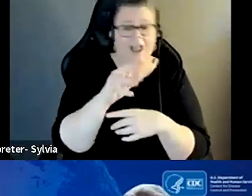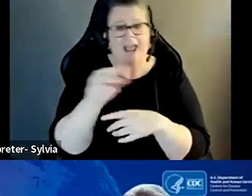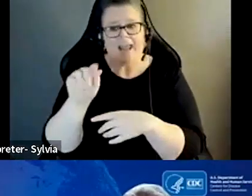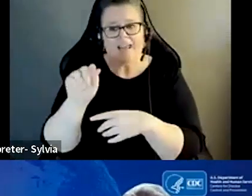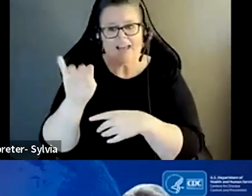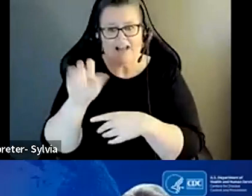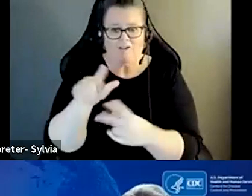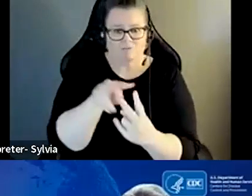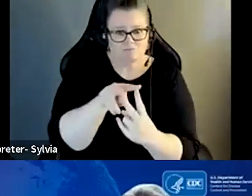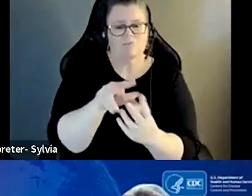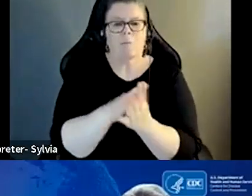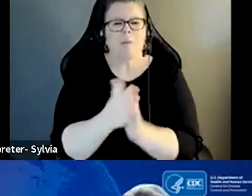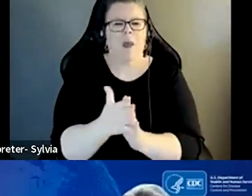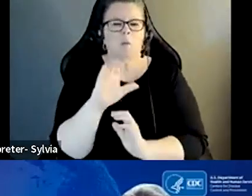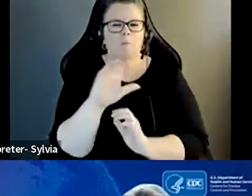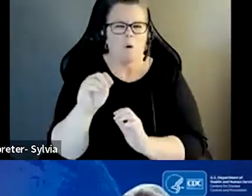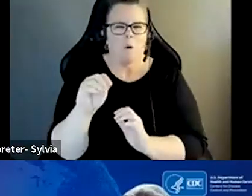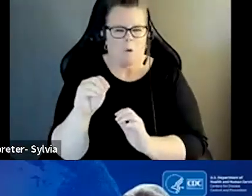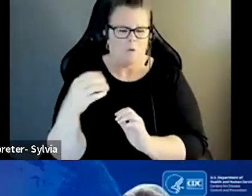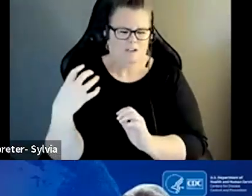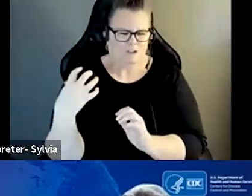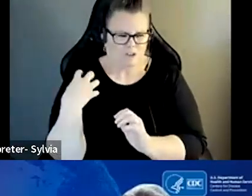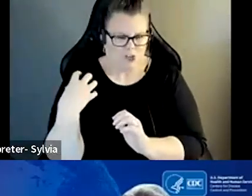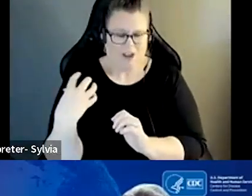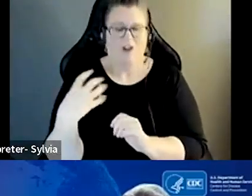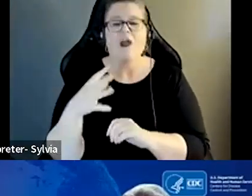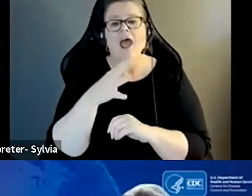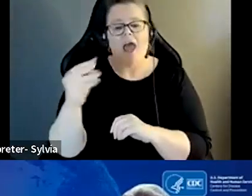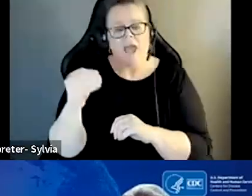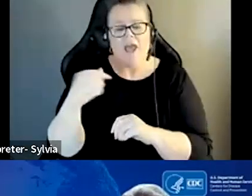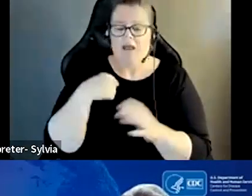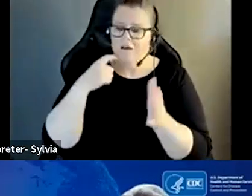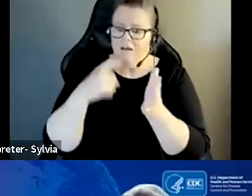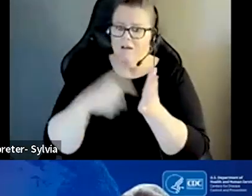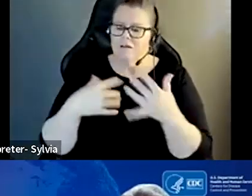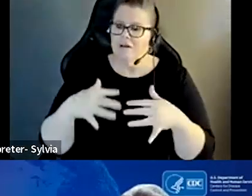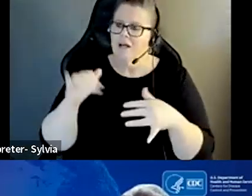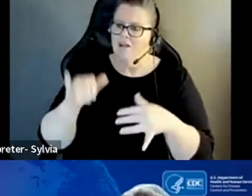And then it was truly incredible that the notice in the Federal Register brought an astonishing number